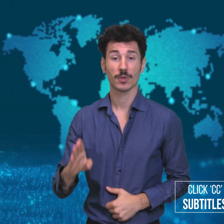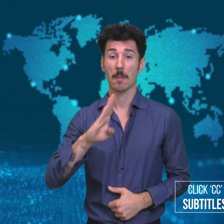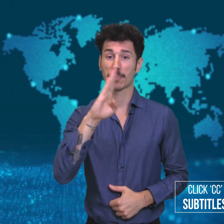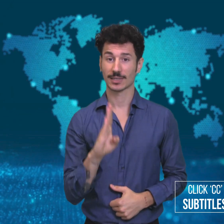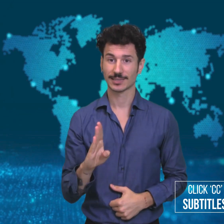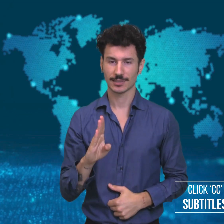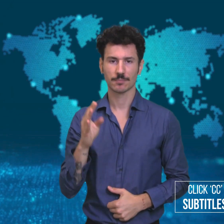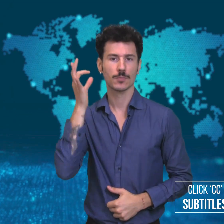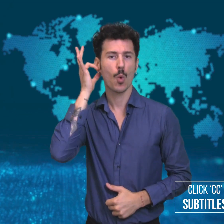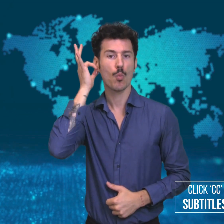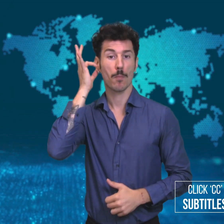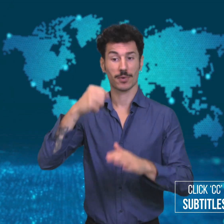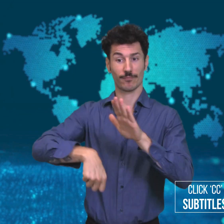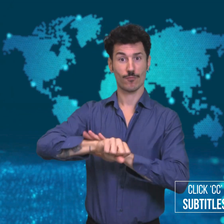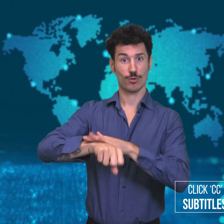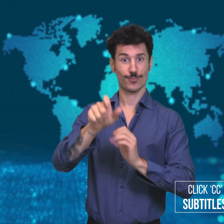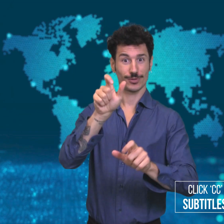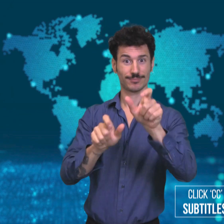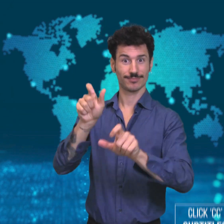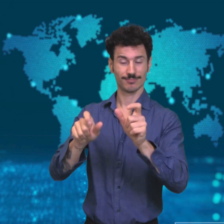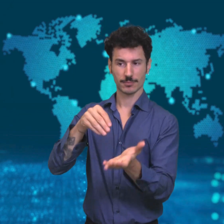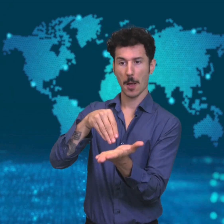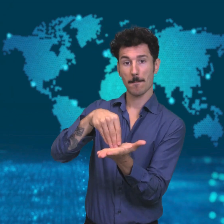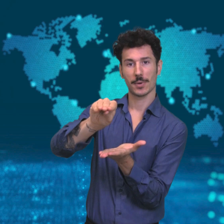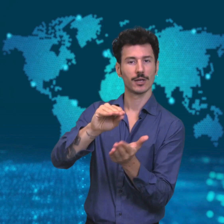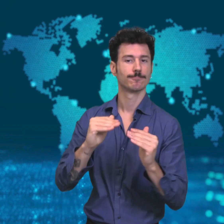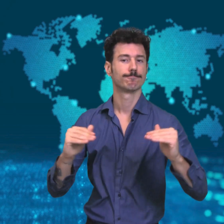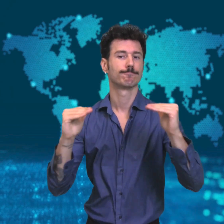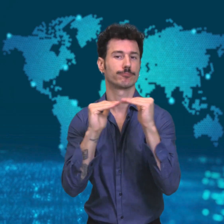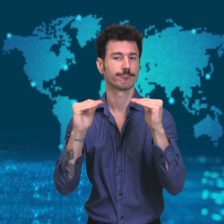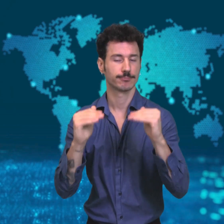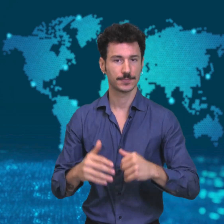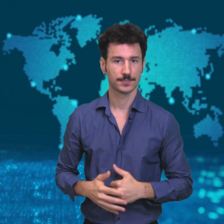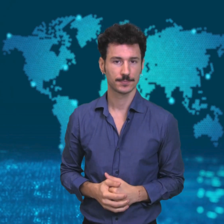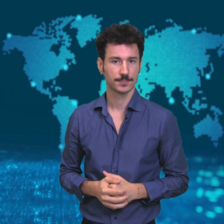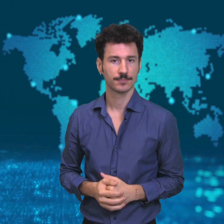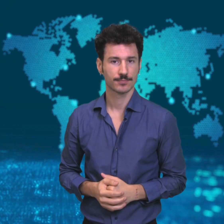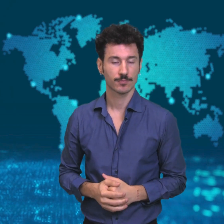Equal pay for women football players.